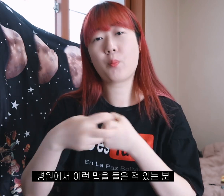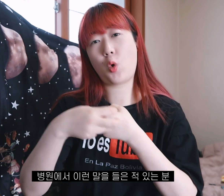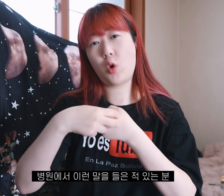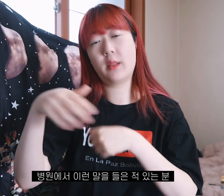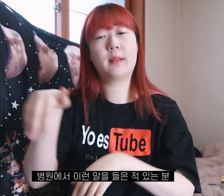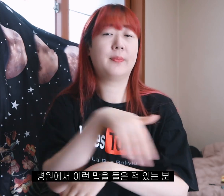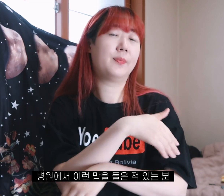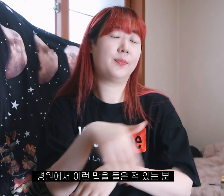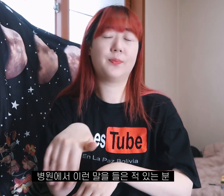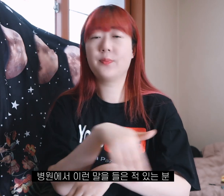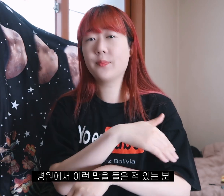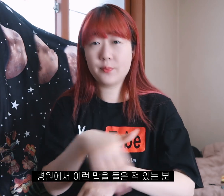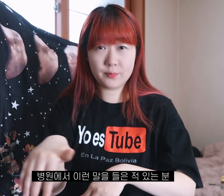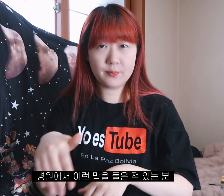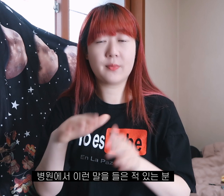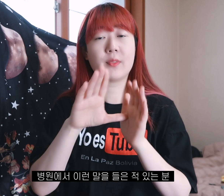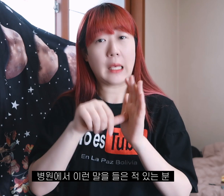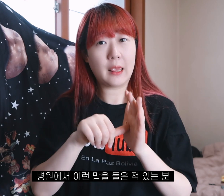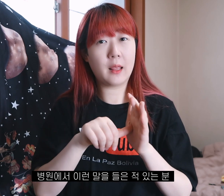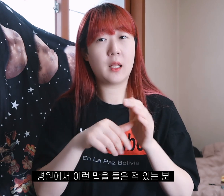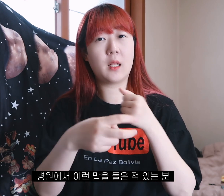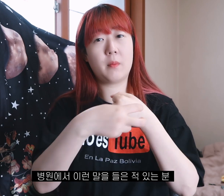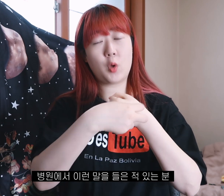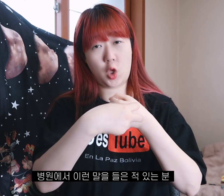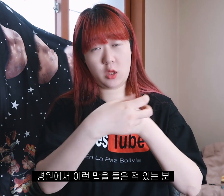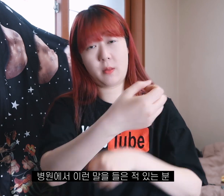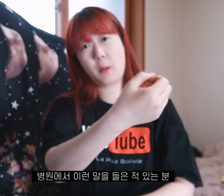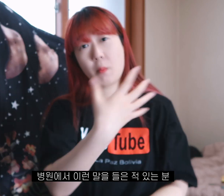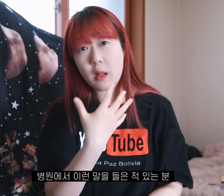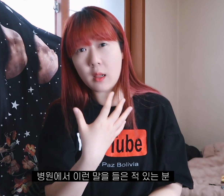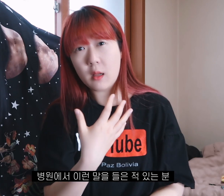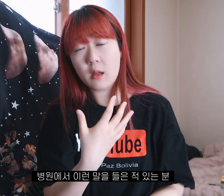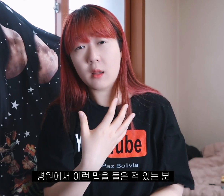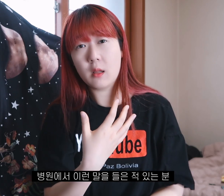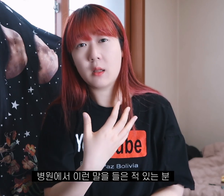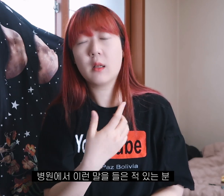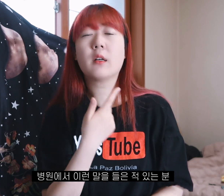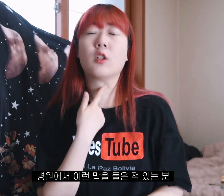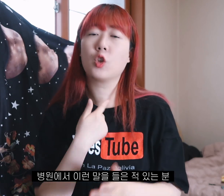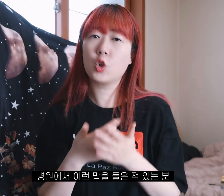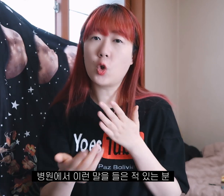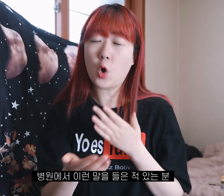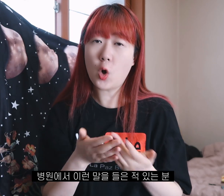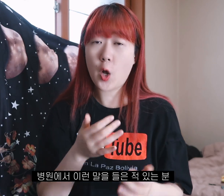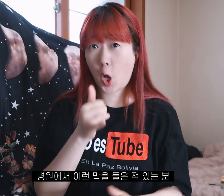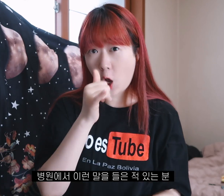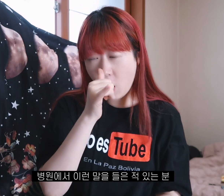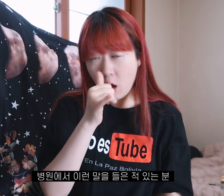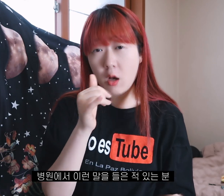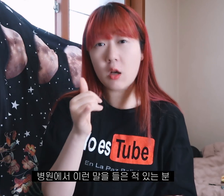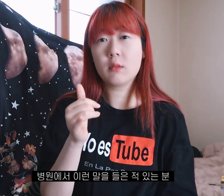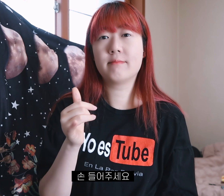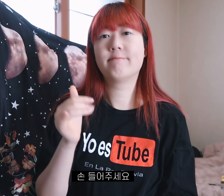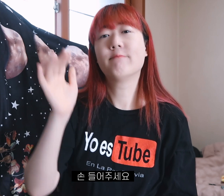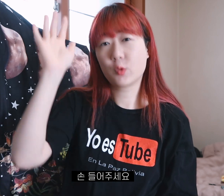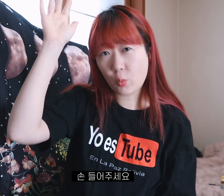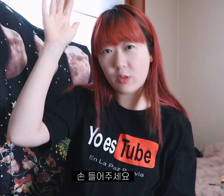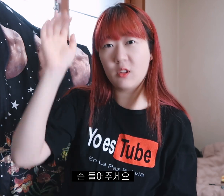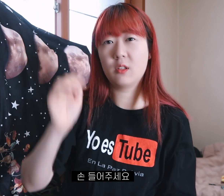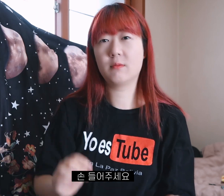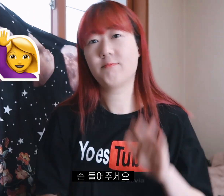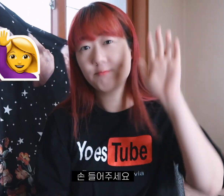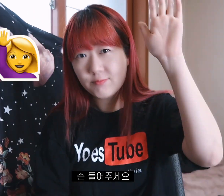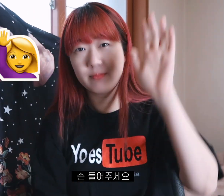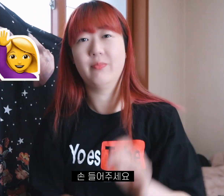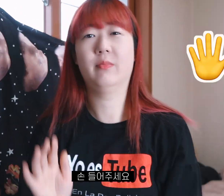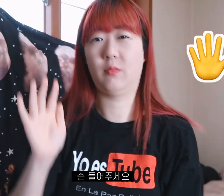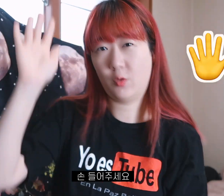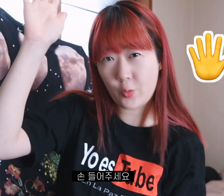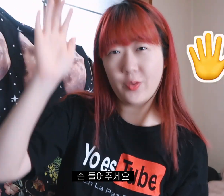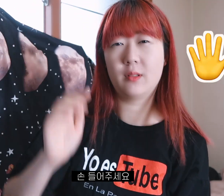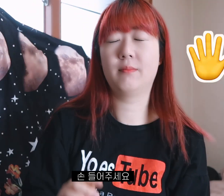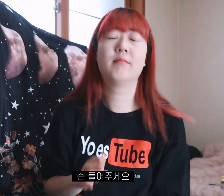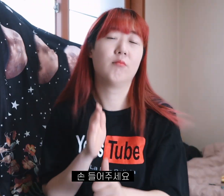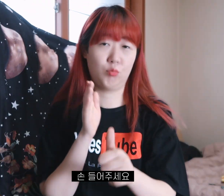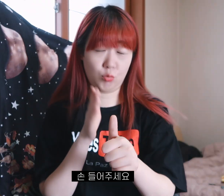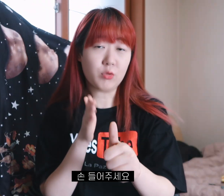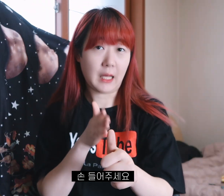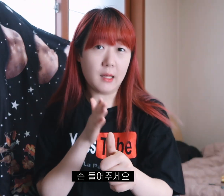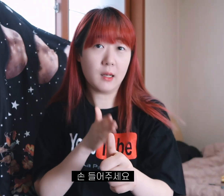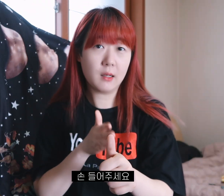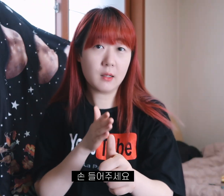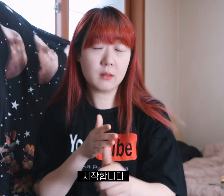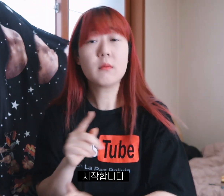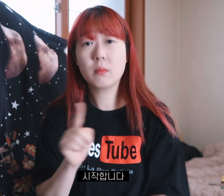please raise your hand if you have ever heard of such a thing in a hospital.